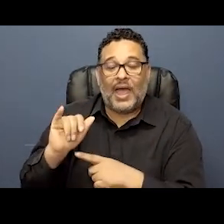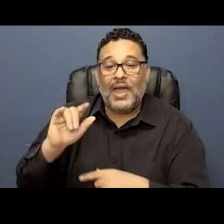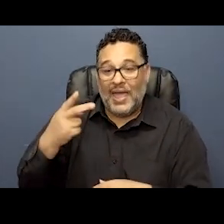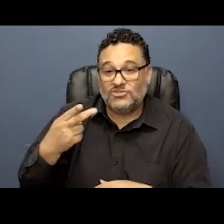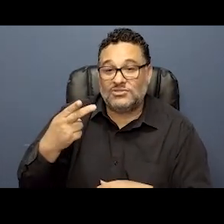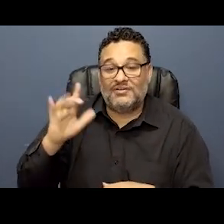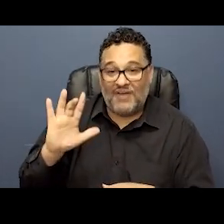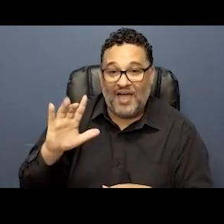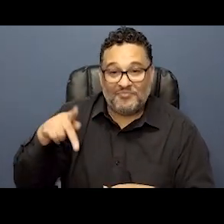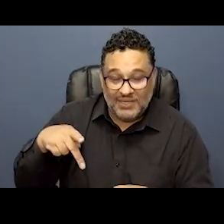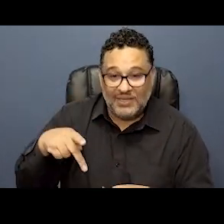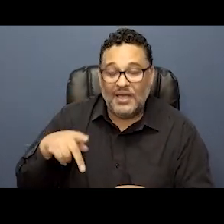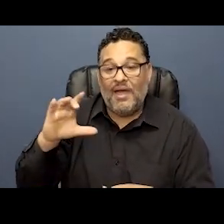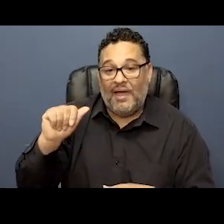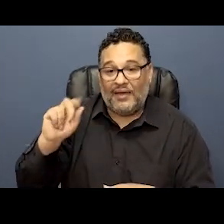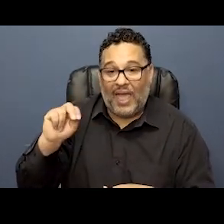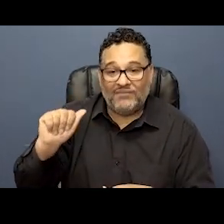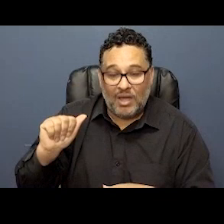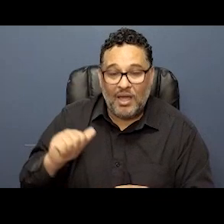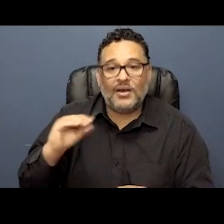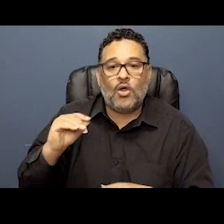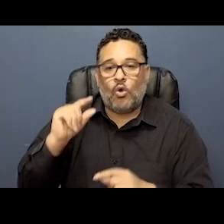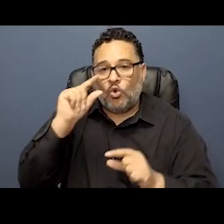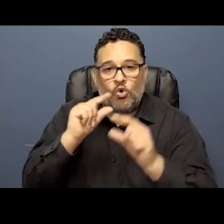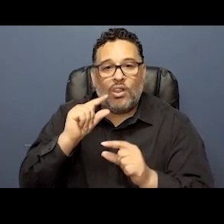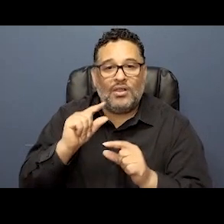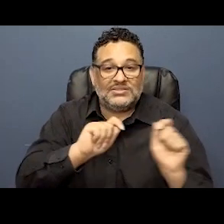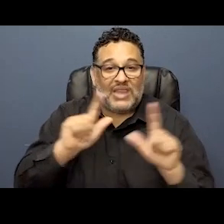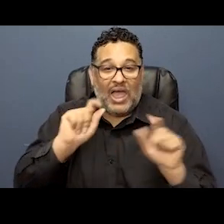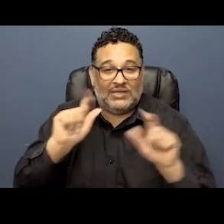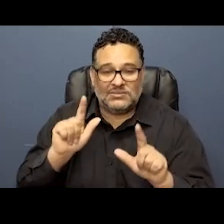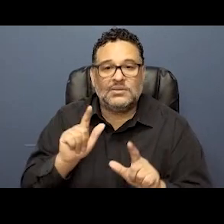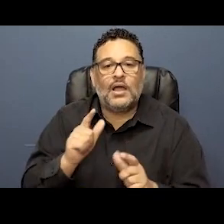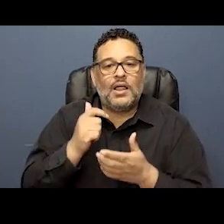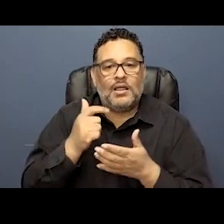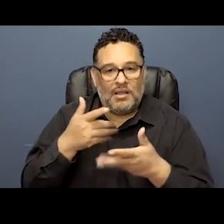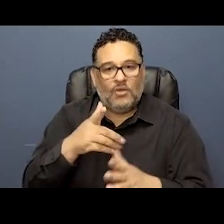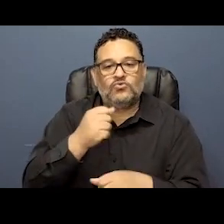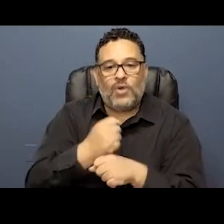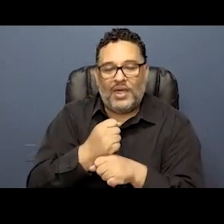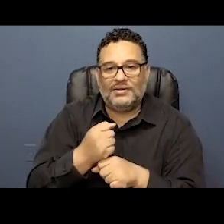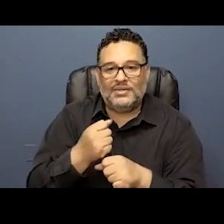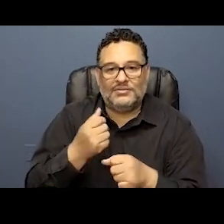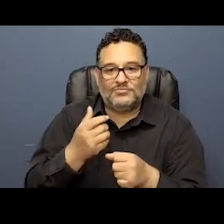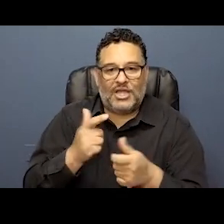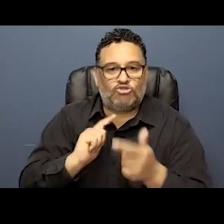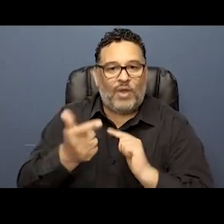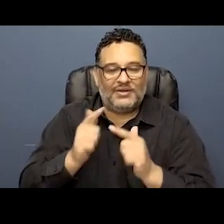and Google Slides let you create interactive, engaging training content without needing